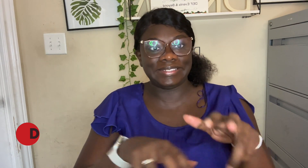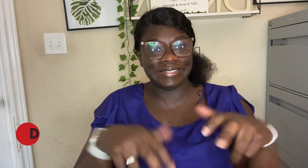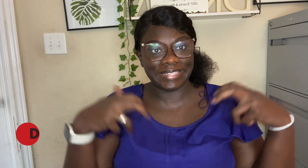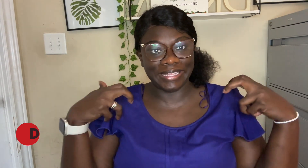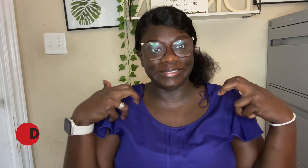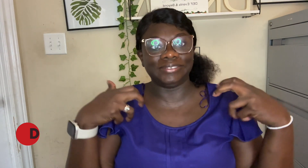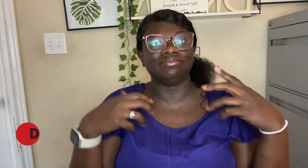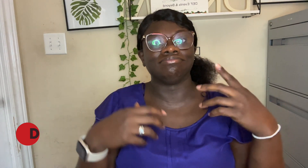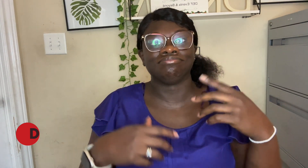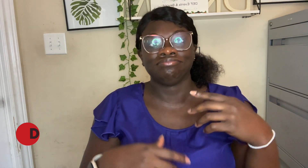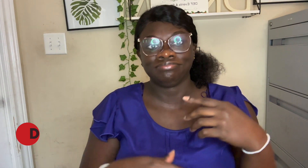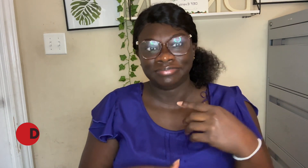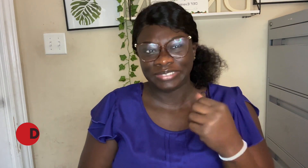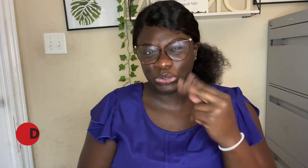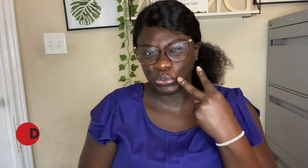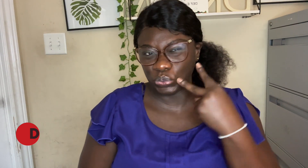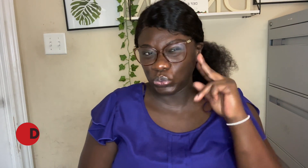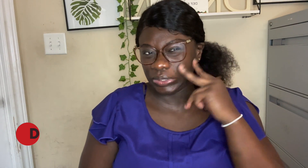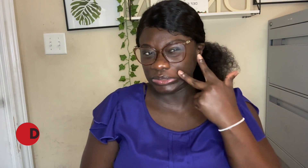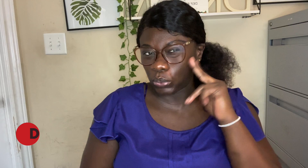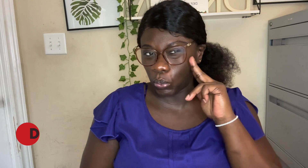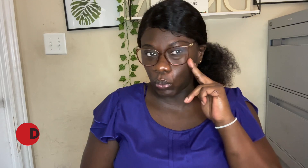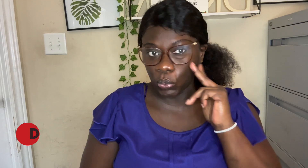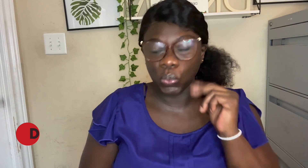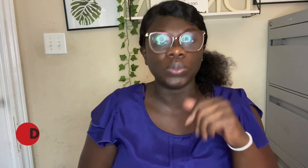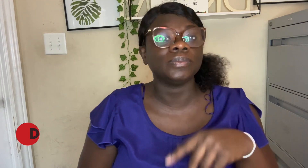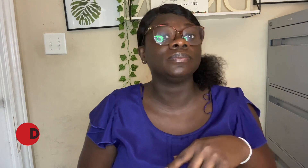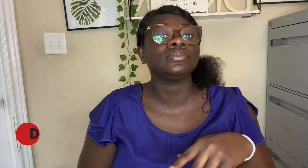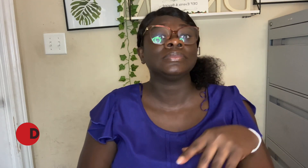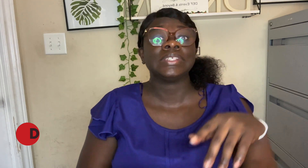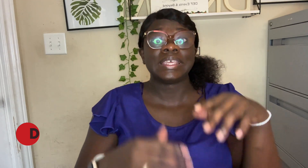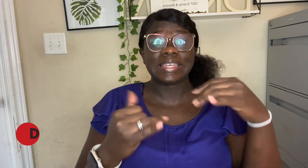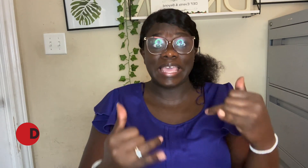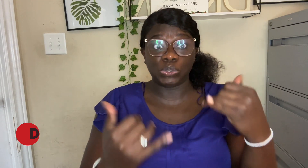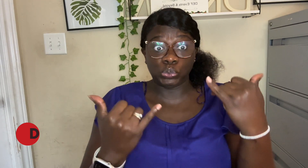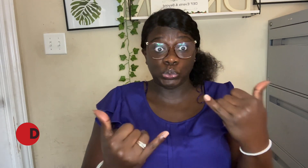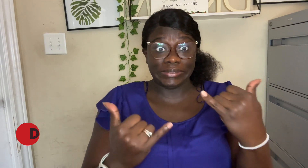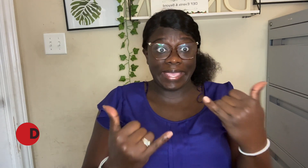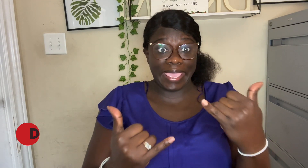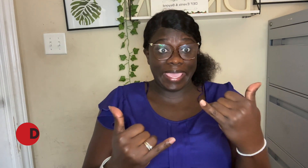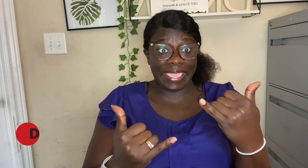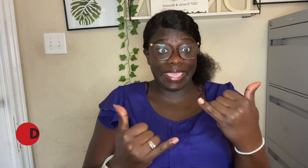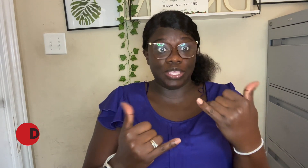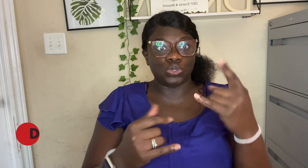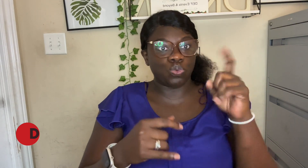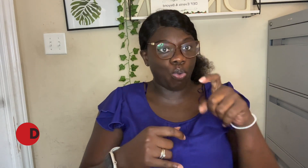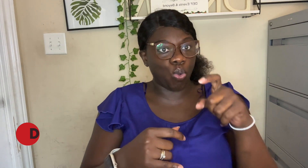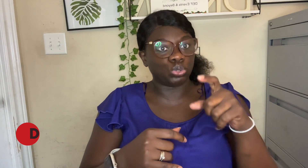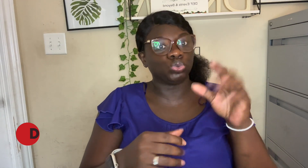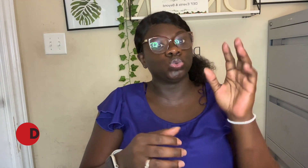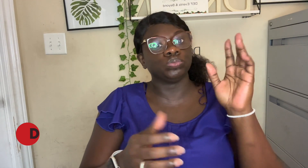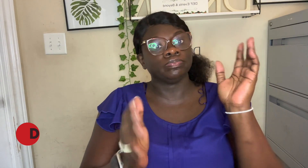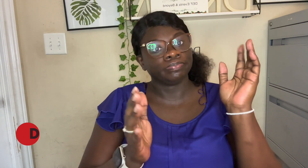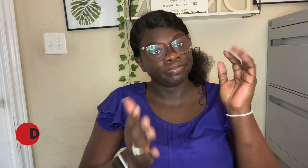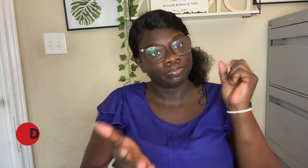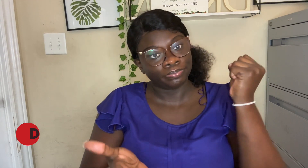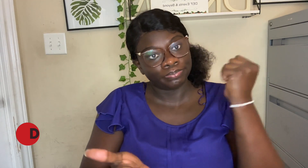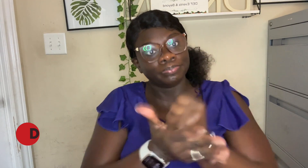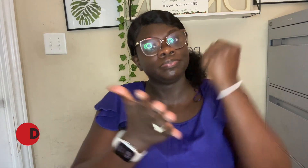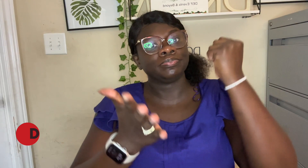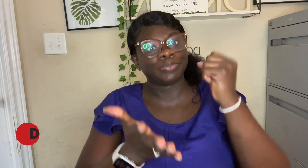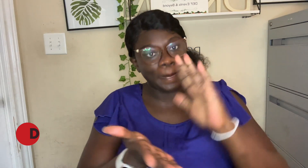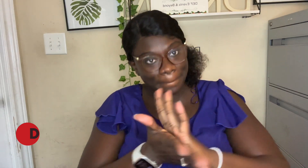in the Senate! Now it is supposed to become a law! Yay.